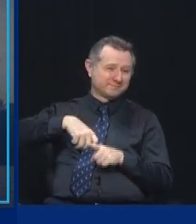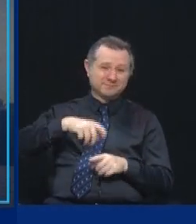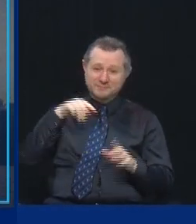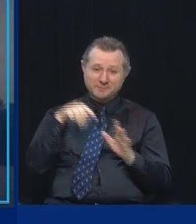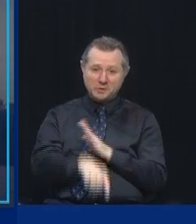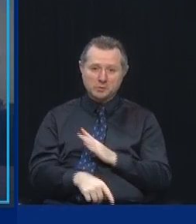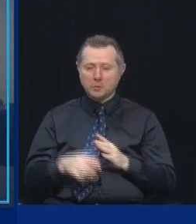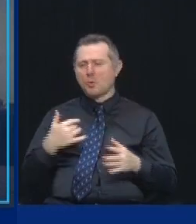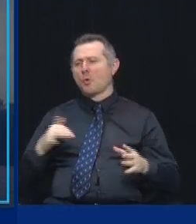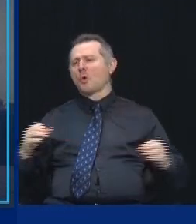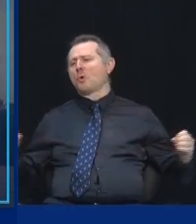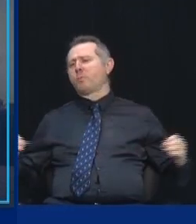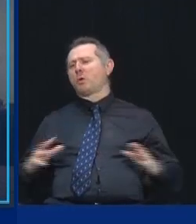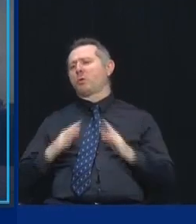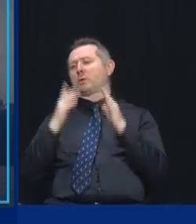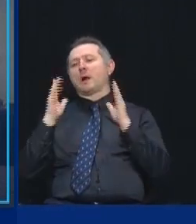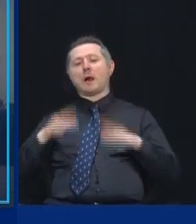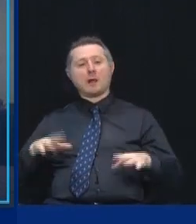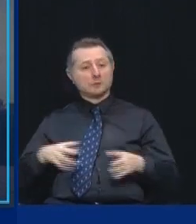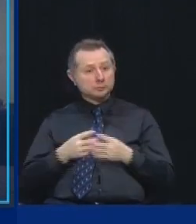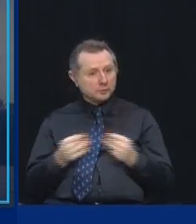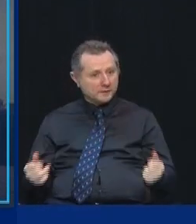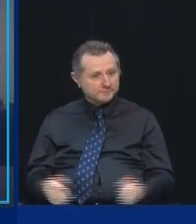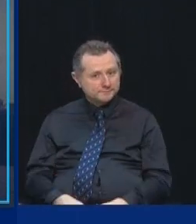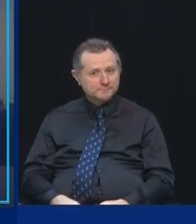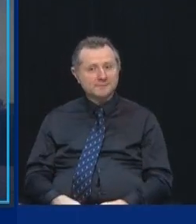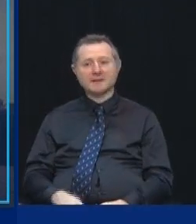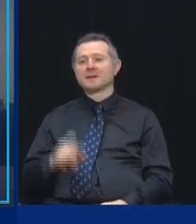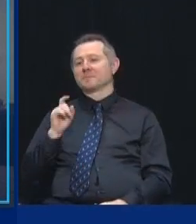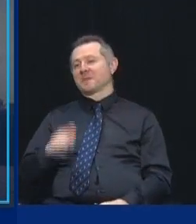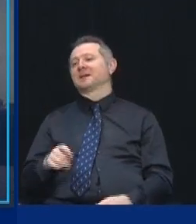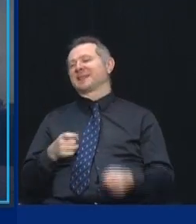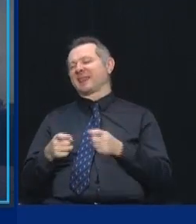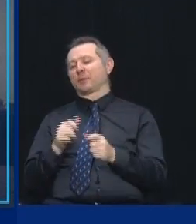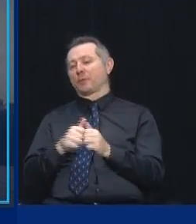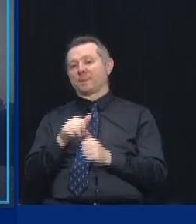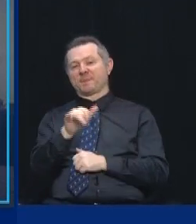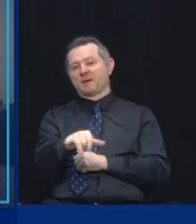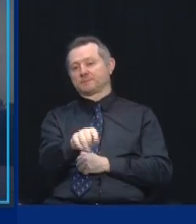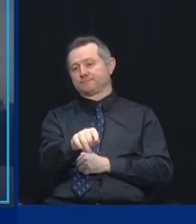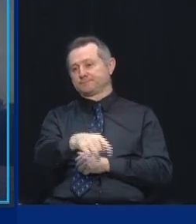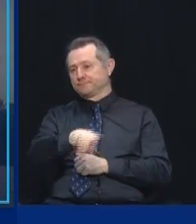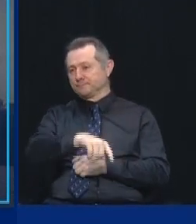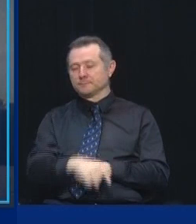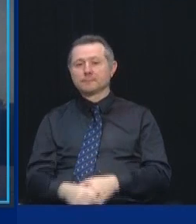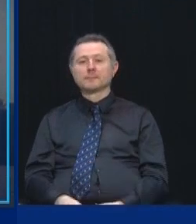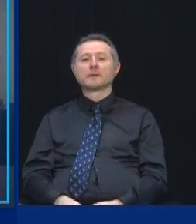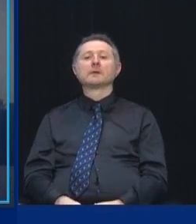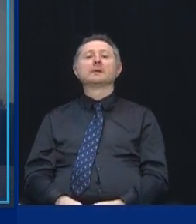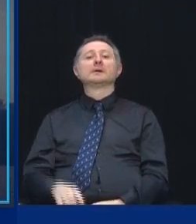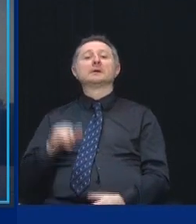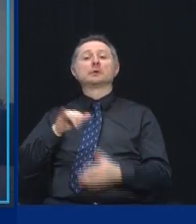IT HAS TO BE DONE. IT CAME TO A HEAD AT THE GEORGE FLOYD KILLING. IT STILL HASN'T BEEN FULLY RESOLVED.